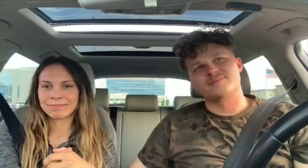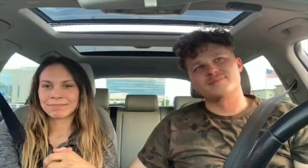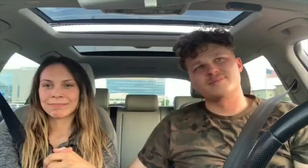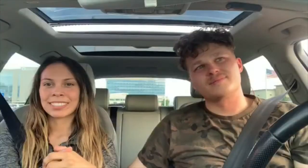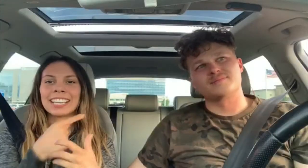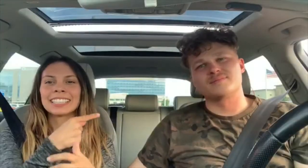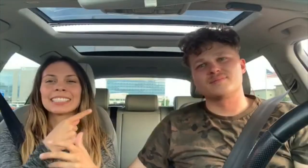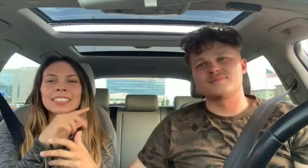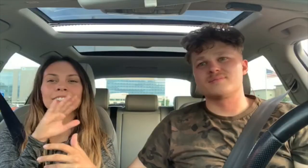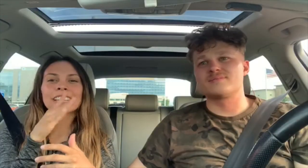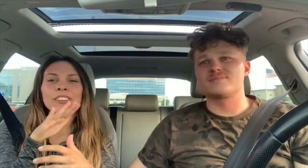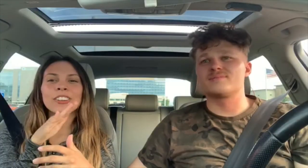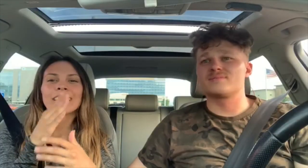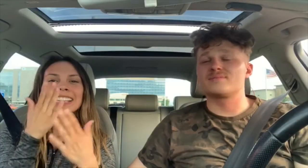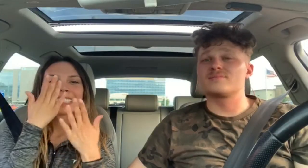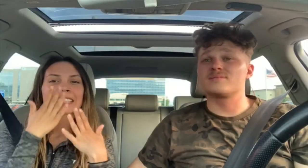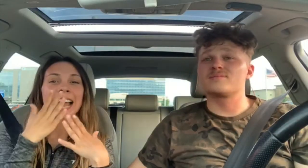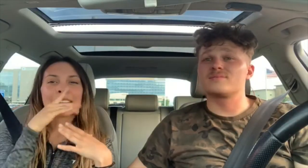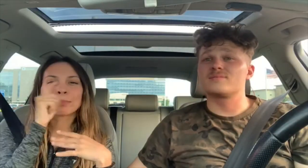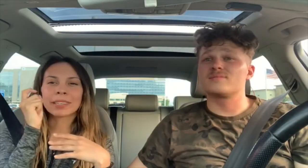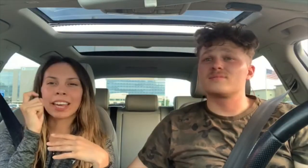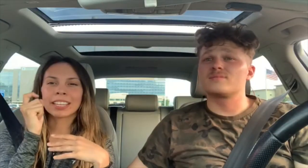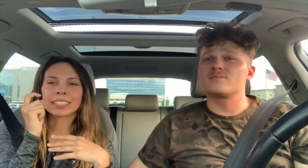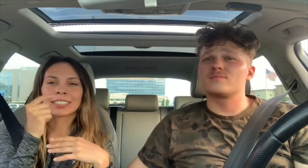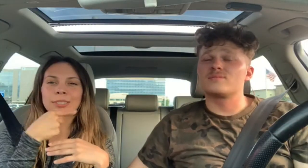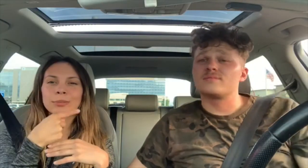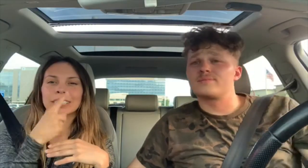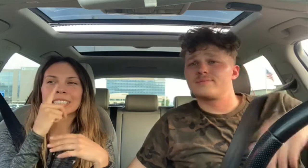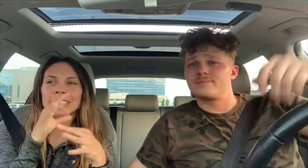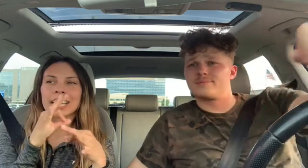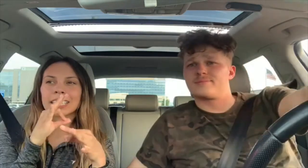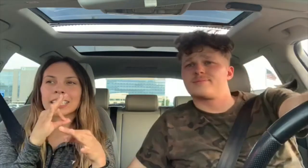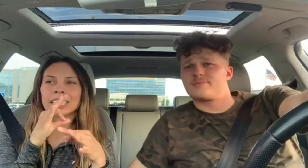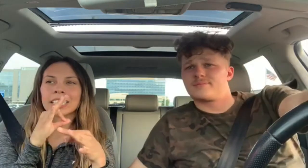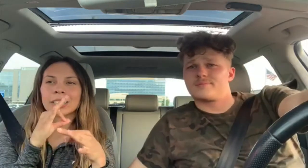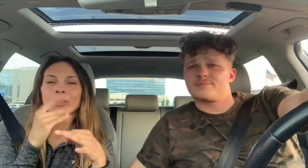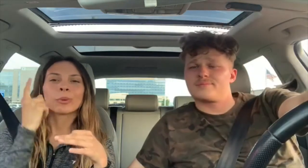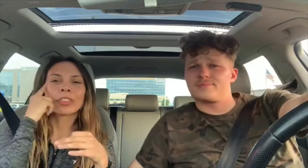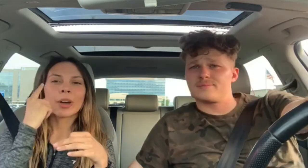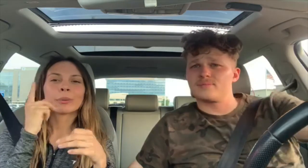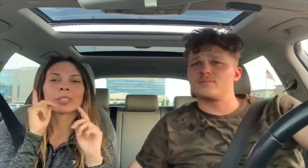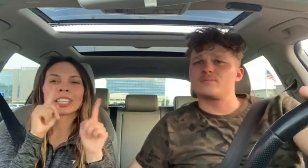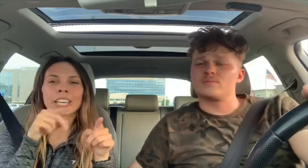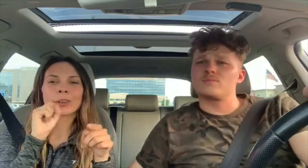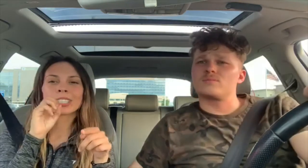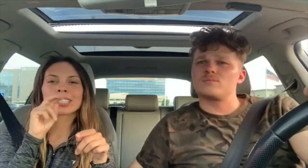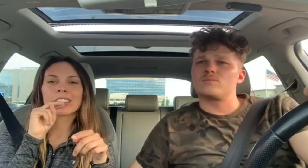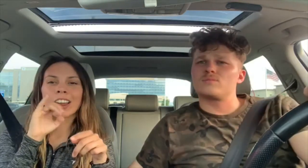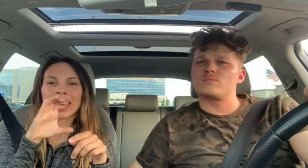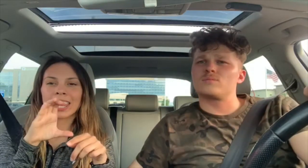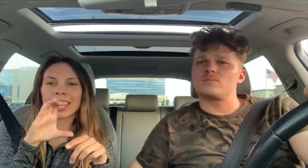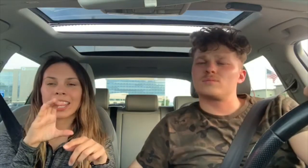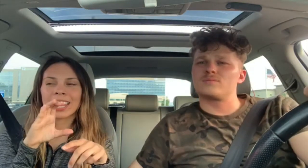R: He's a little sad because we had decided... We thought we were going to Sonic